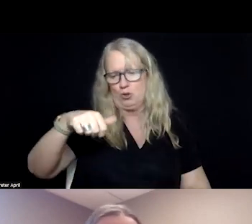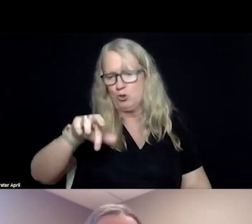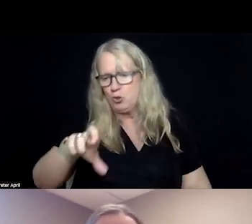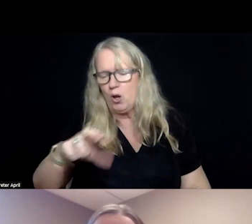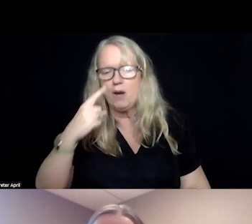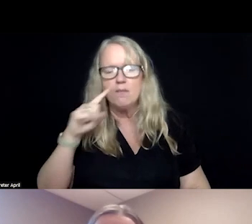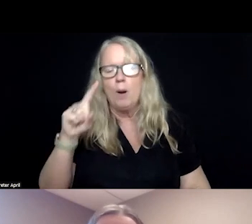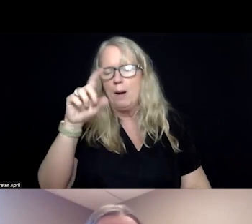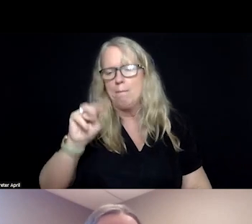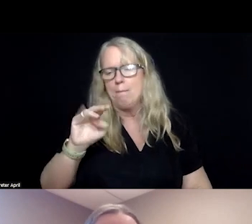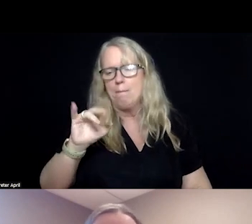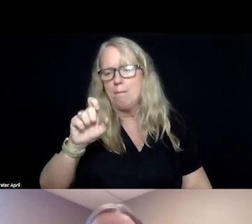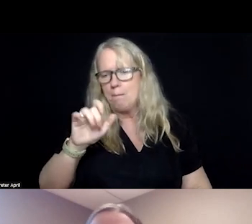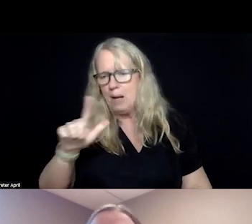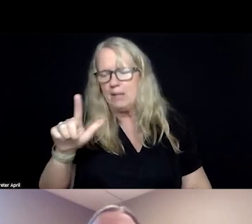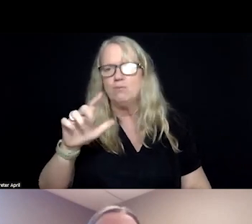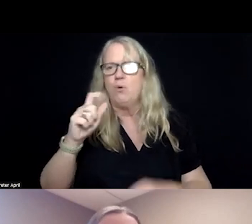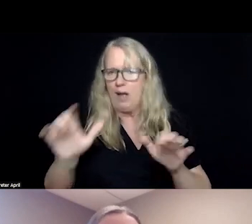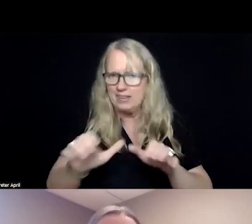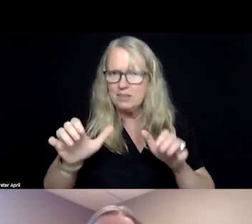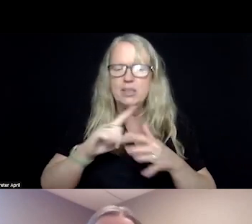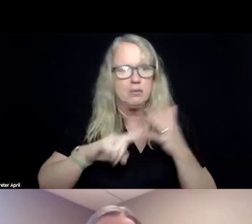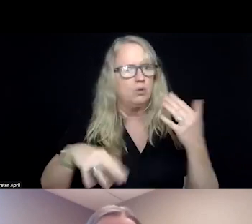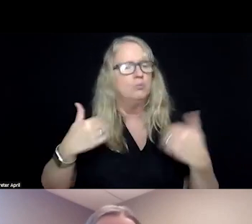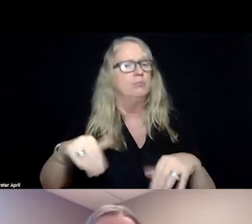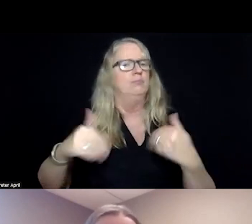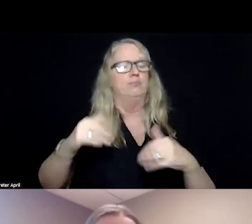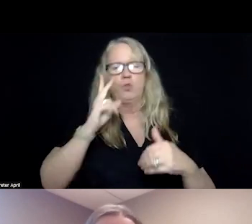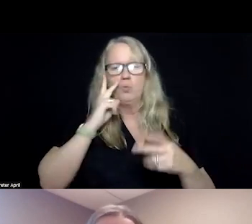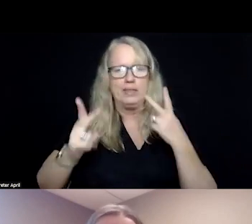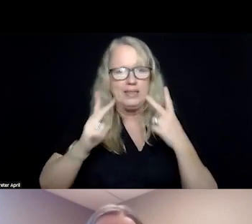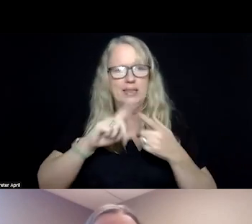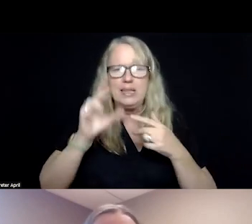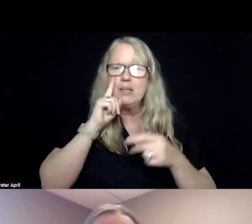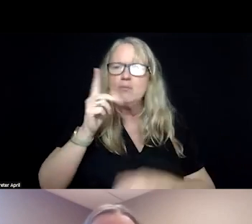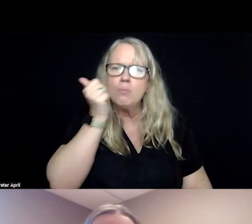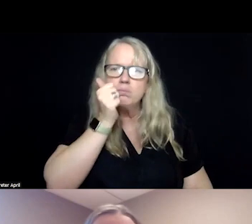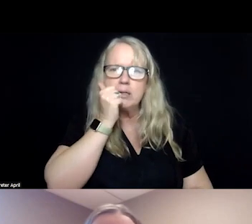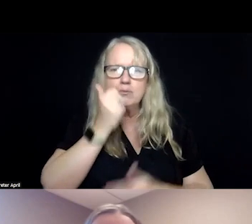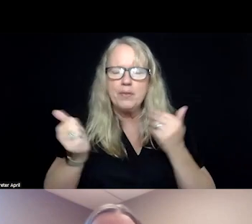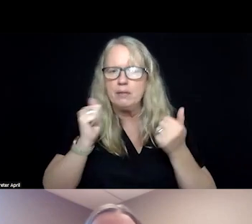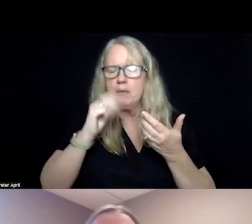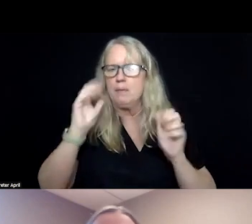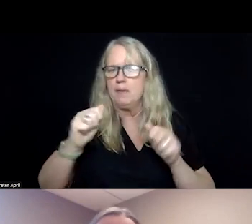ACTIVITIES THEY CAN SCAN AND TAKE WITH THEM AND LOOKING FOR NUGGETS THEY CAN TAKE WITH THEM AND FEEL SUPPORTED.